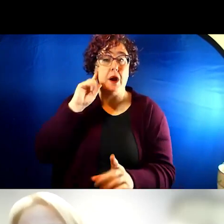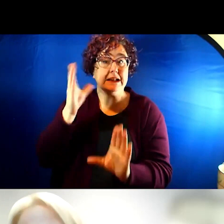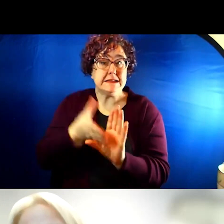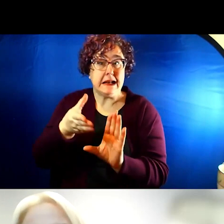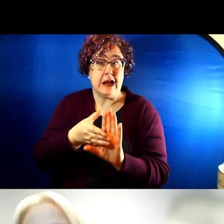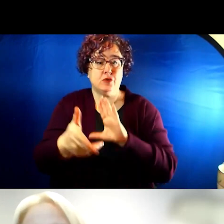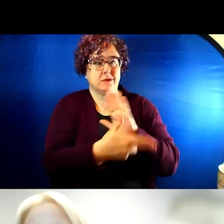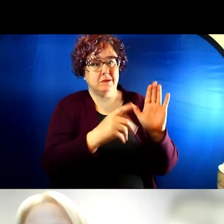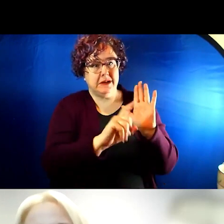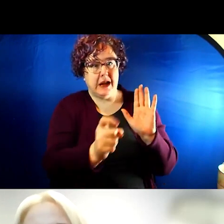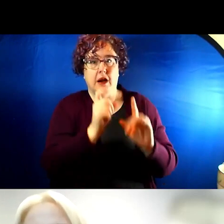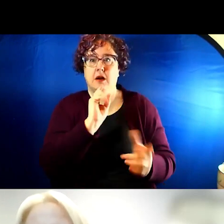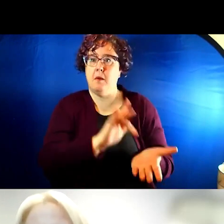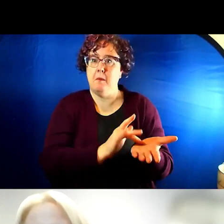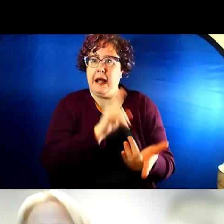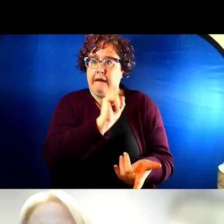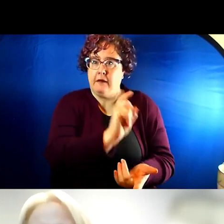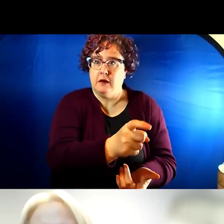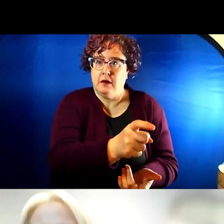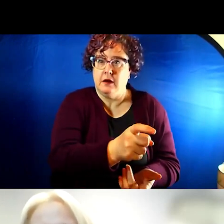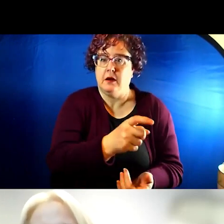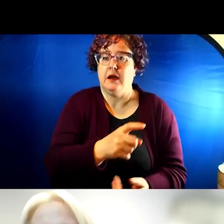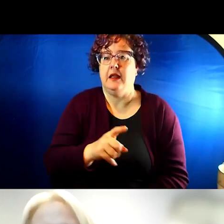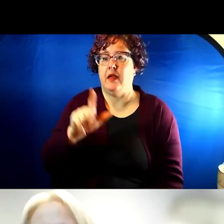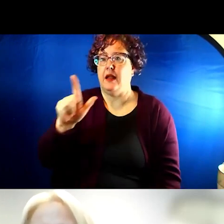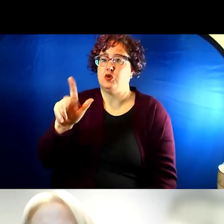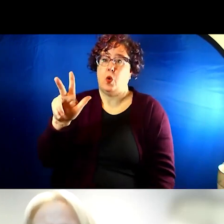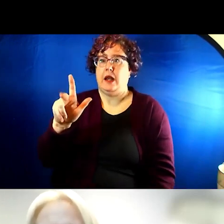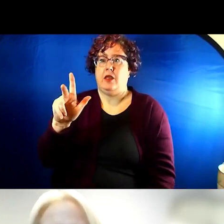MEDICATION ADMINISTERED IN THE TRUE 23-HOUR WINDOW.